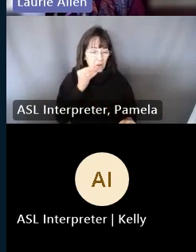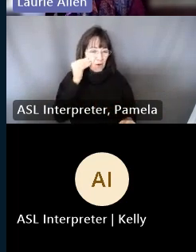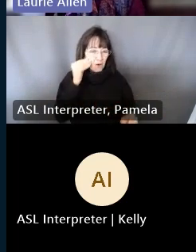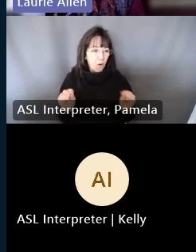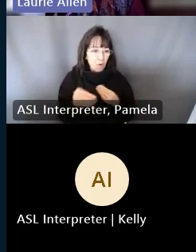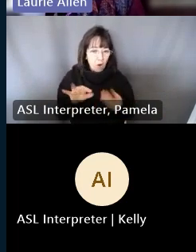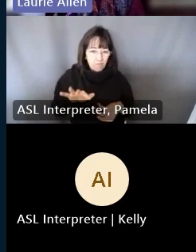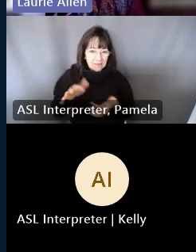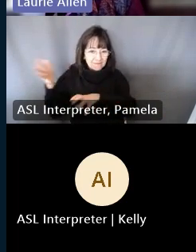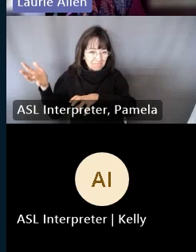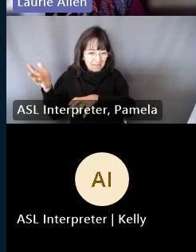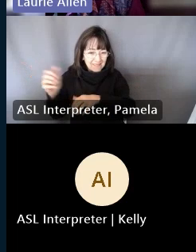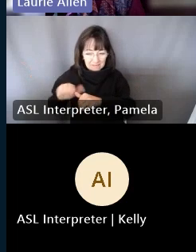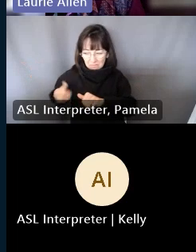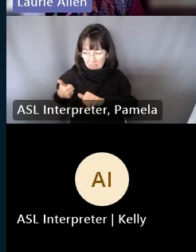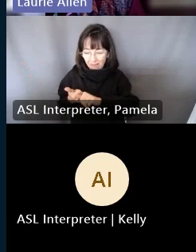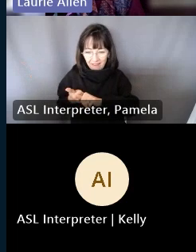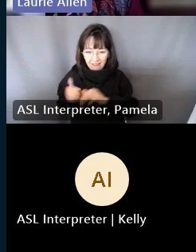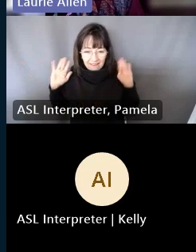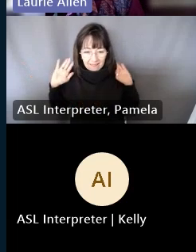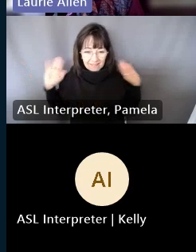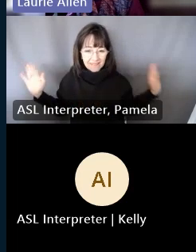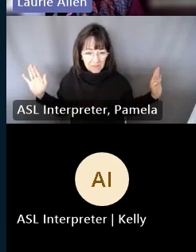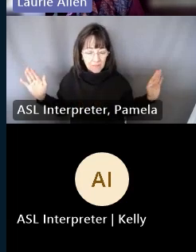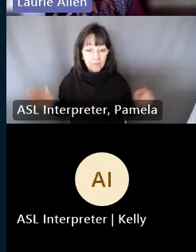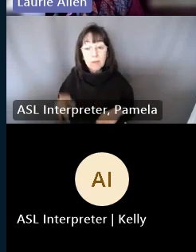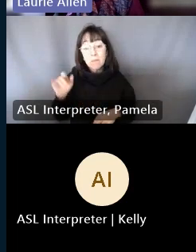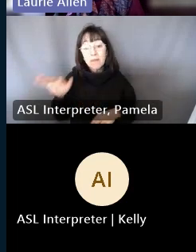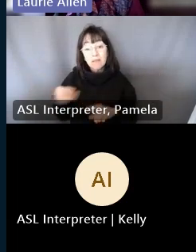but it came from an engineer who's deaf and reads lips.